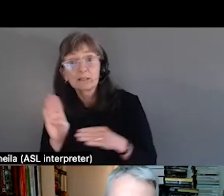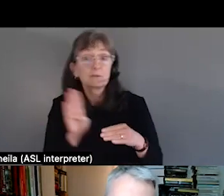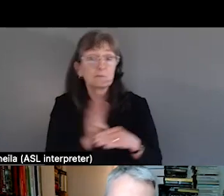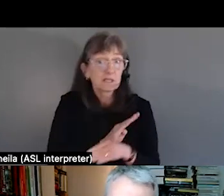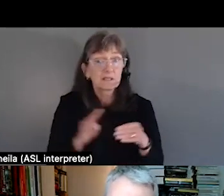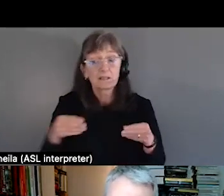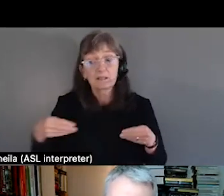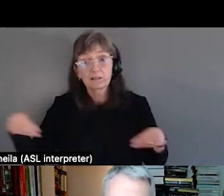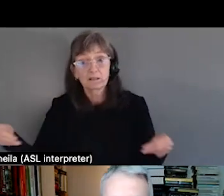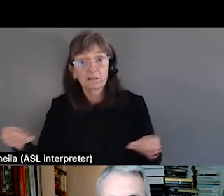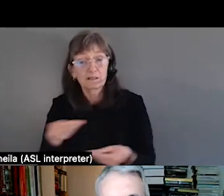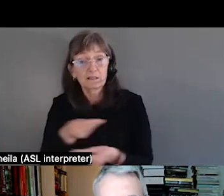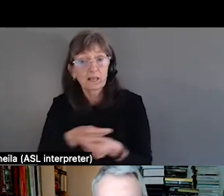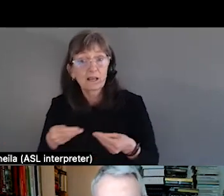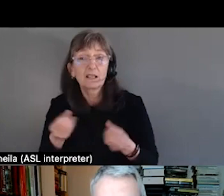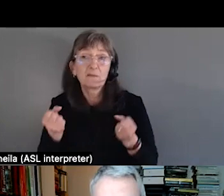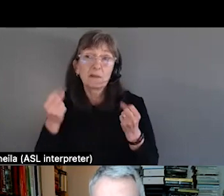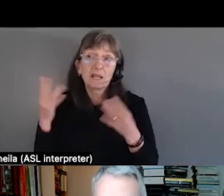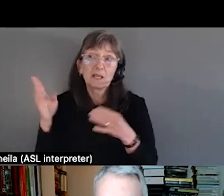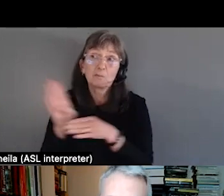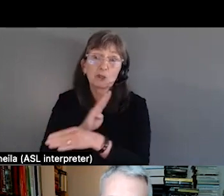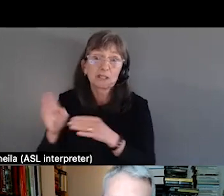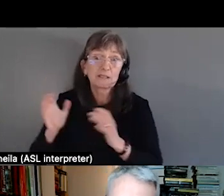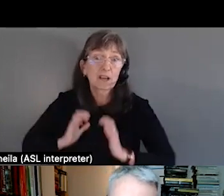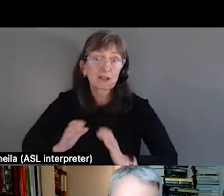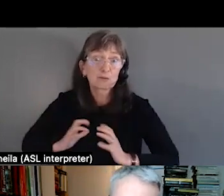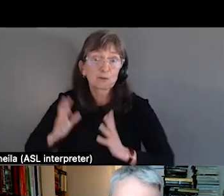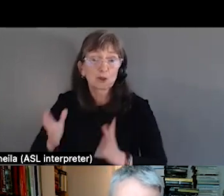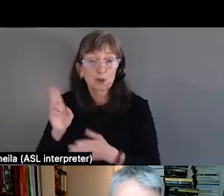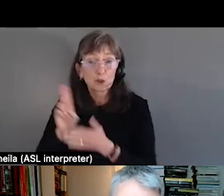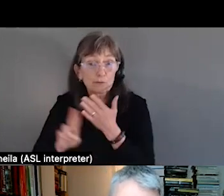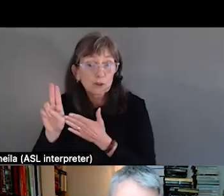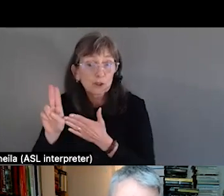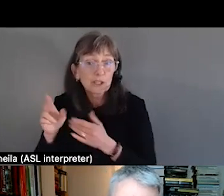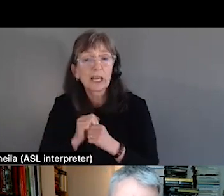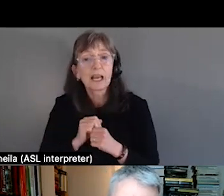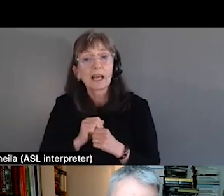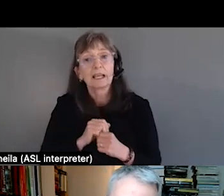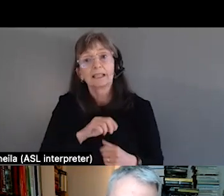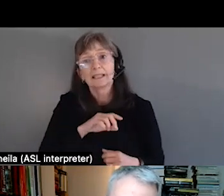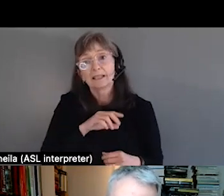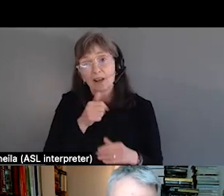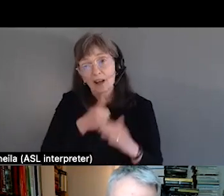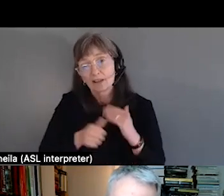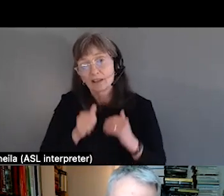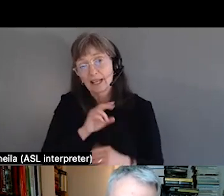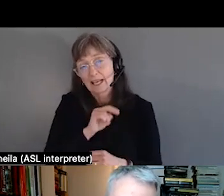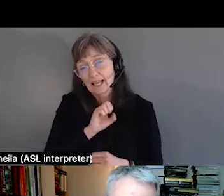lots of universities as customers, the NHS, etc. Now, what this has meant is that we've really got